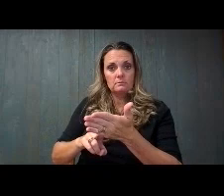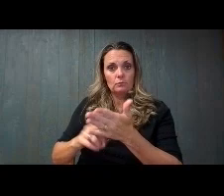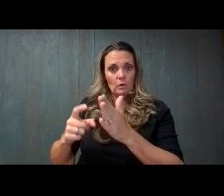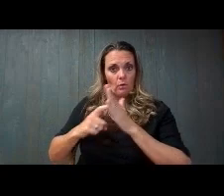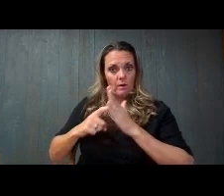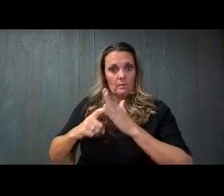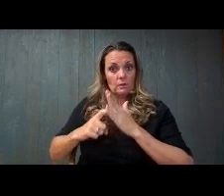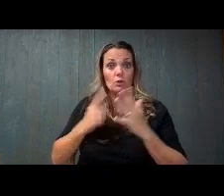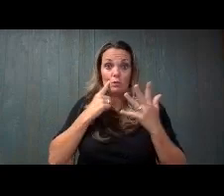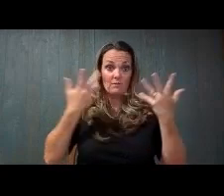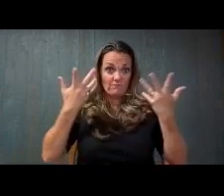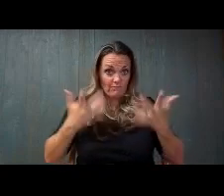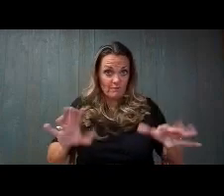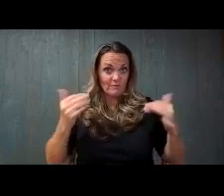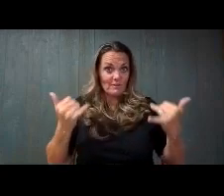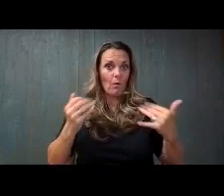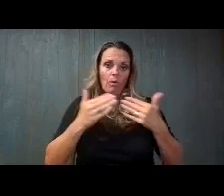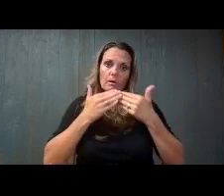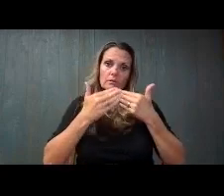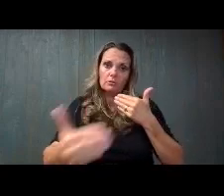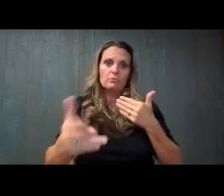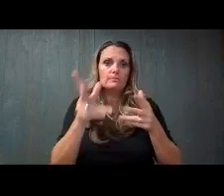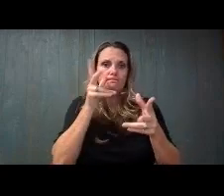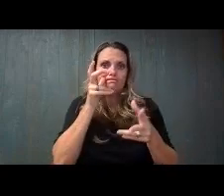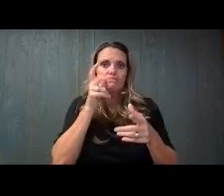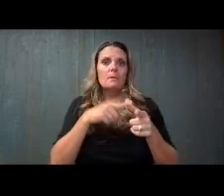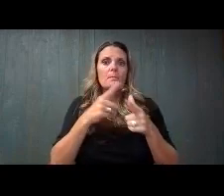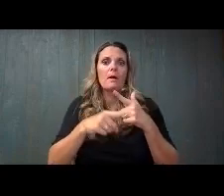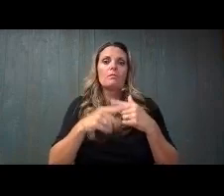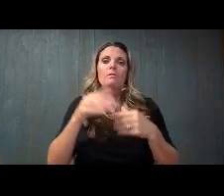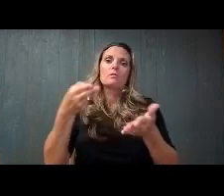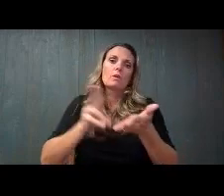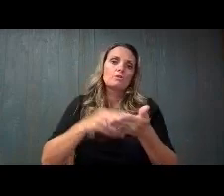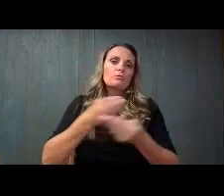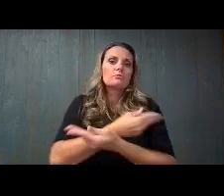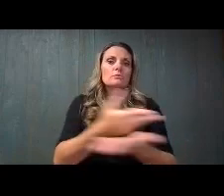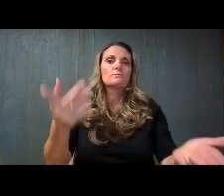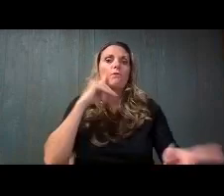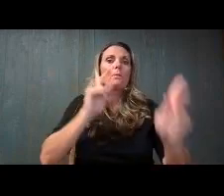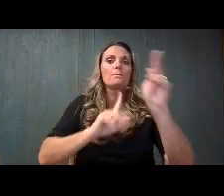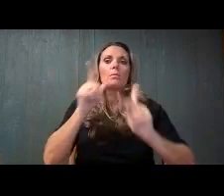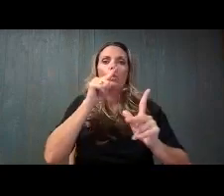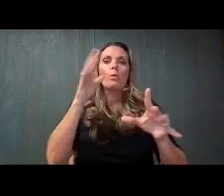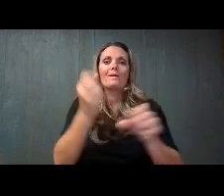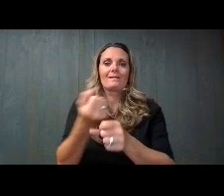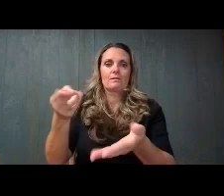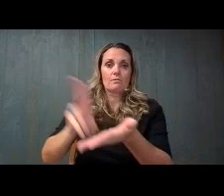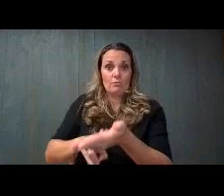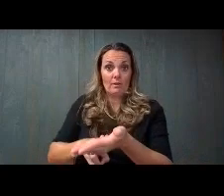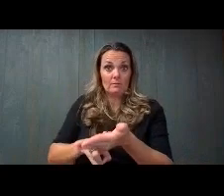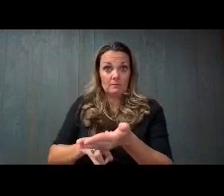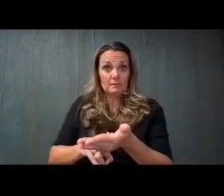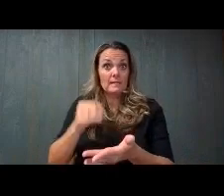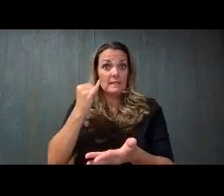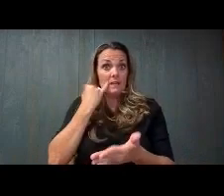or continue on to hear about contract deliverables for awarded contracts. If you're ending the webinar.